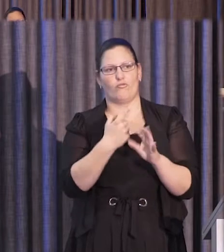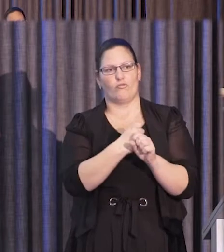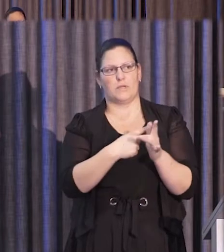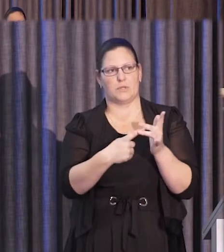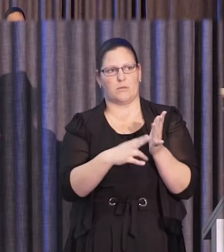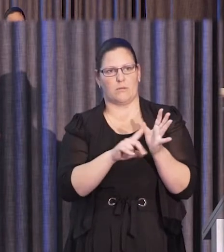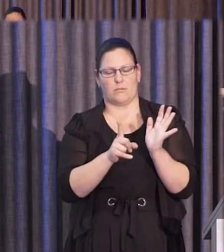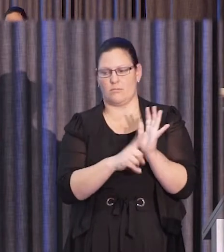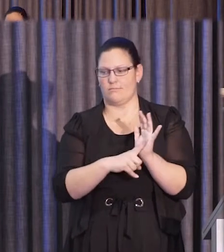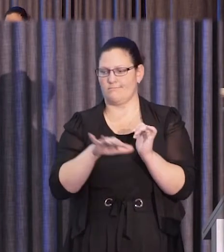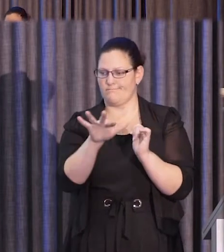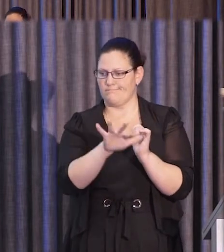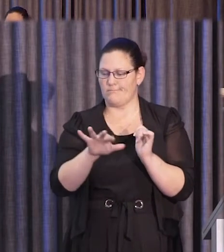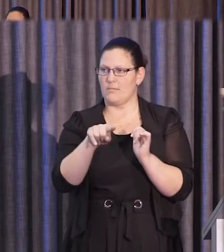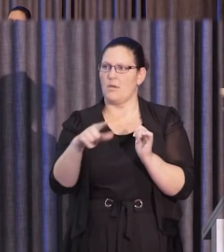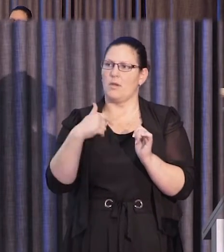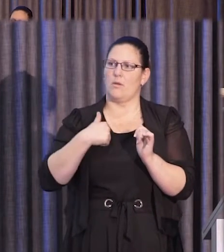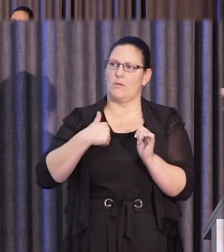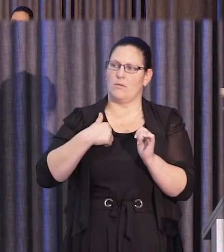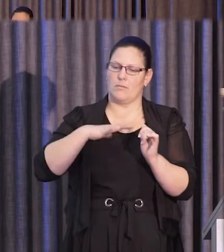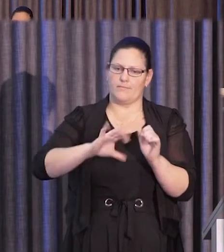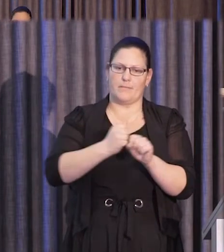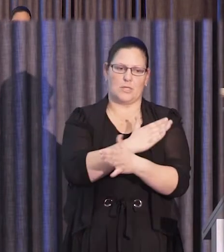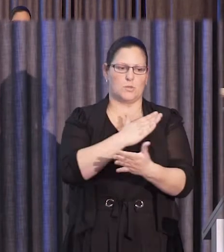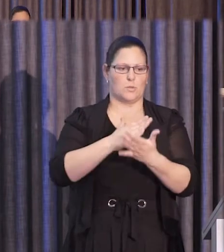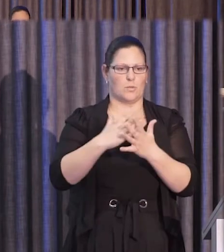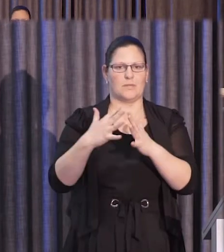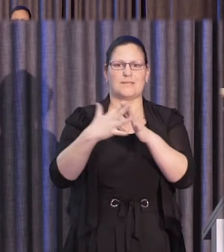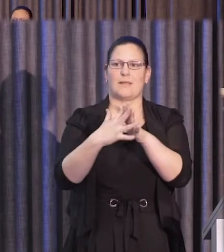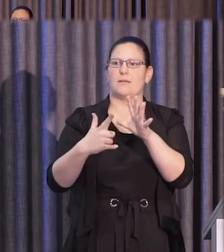on state-wide engagement strategies, but also local engagement strategies.